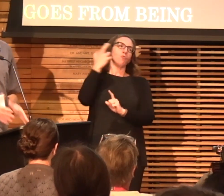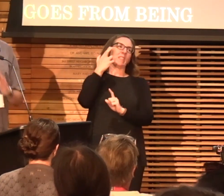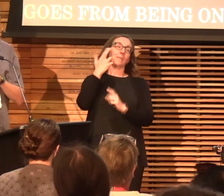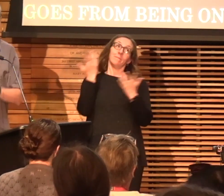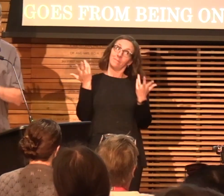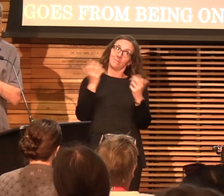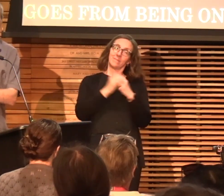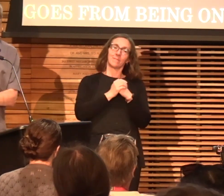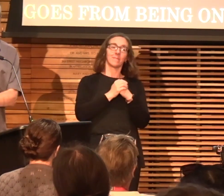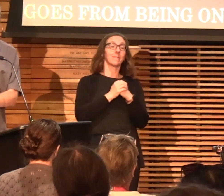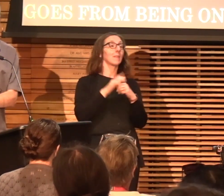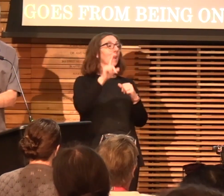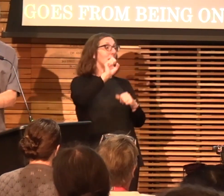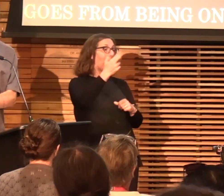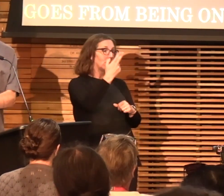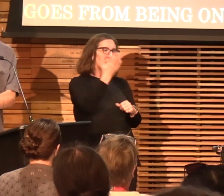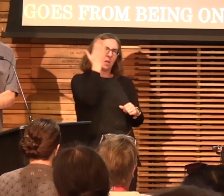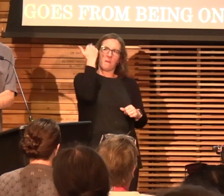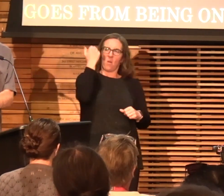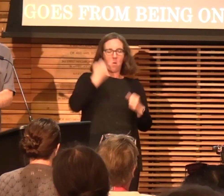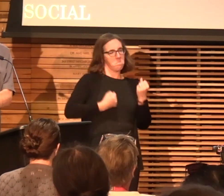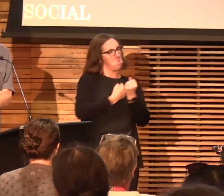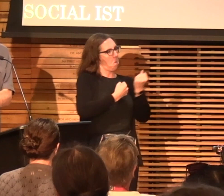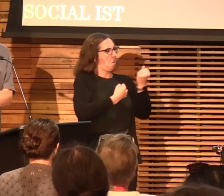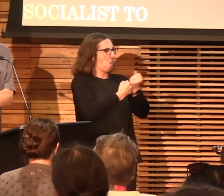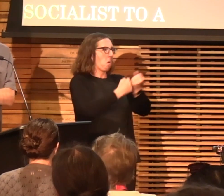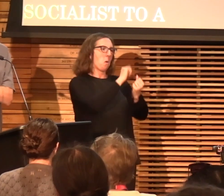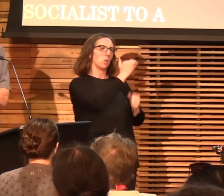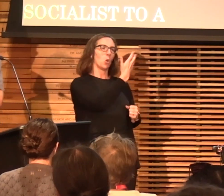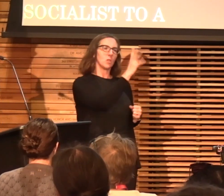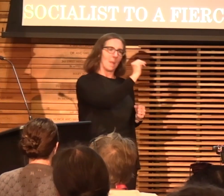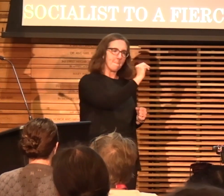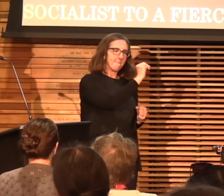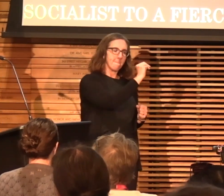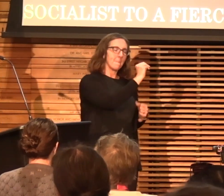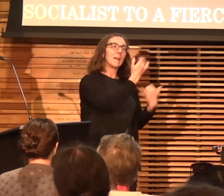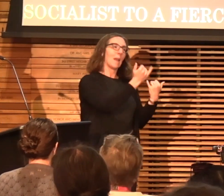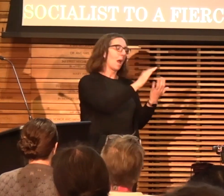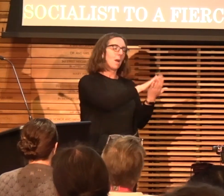to a fierce anti-communist after this. He befriends Eleanor Roosevelt,